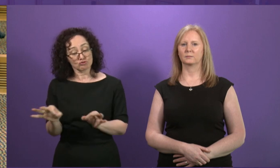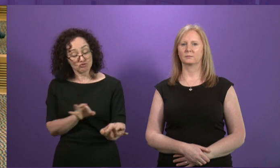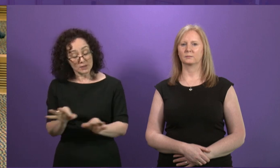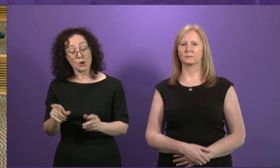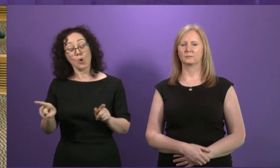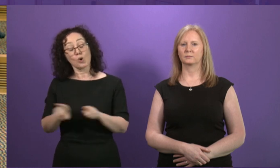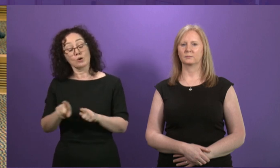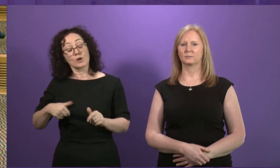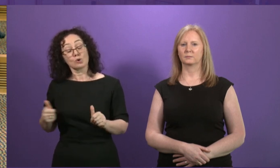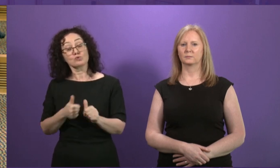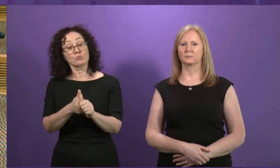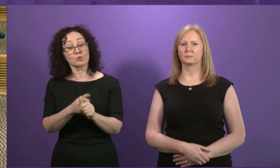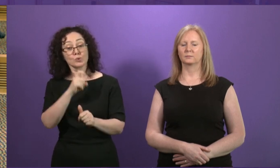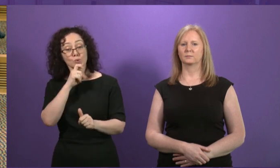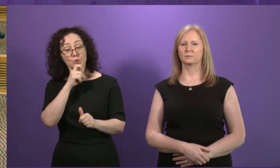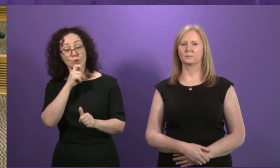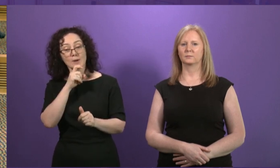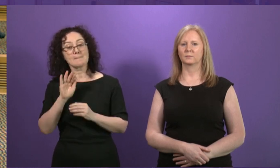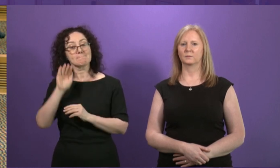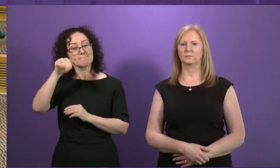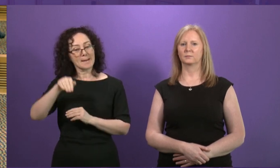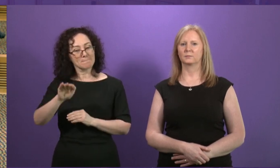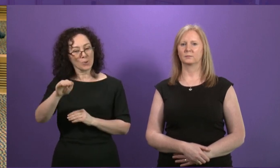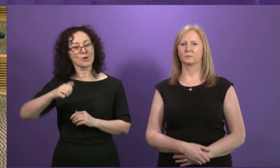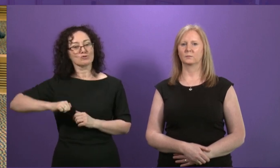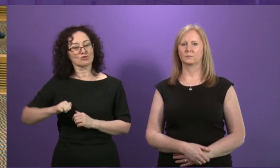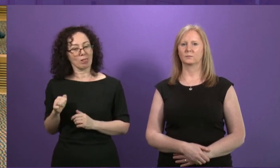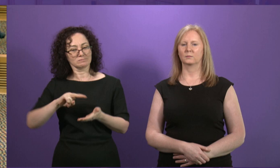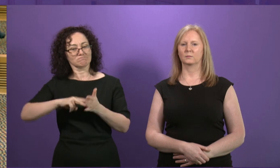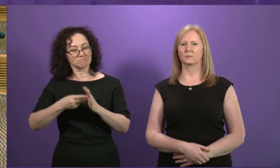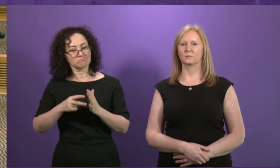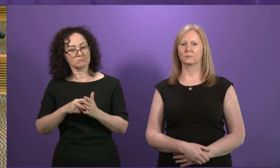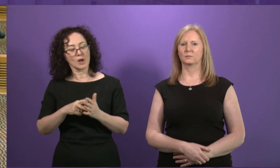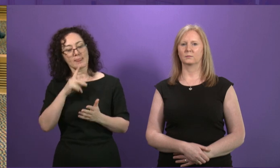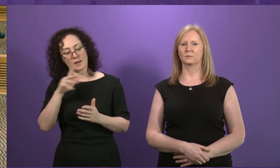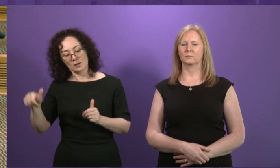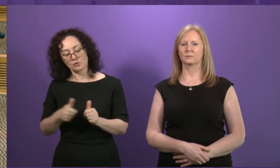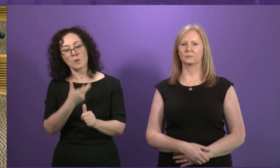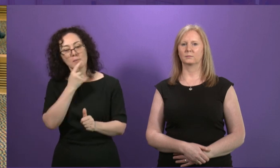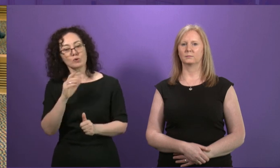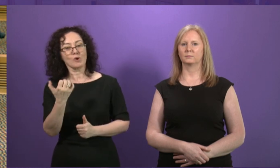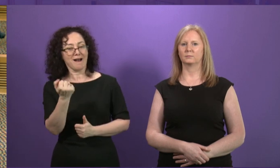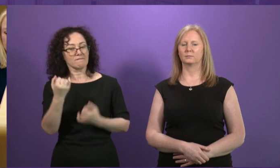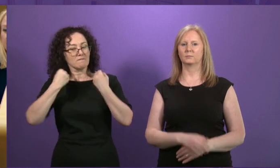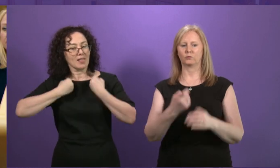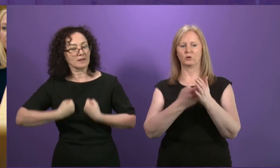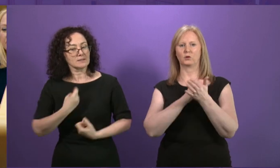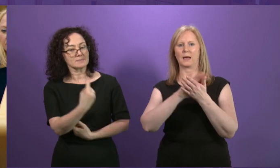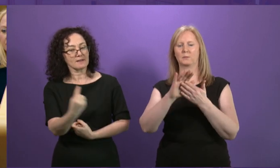which provides information, support and advice for people who are affected by bipolar disorder and those who care for them. Rachael Hamilton: According to Professor Daniel Smith from the